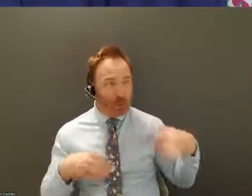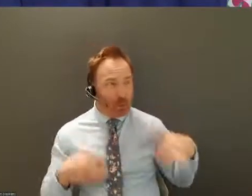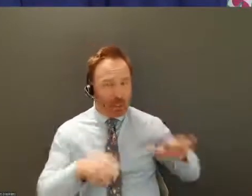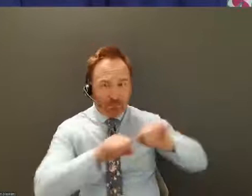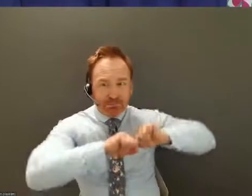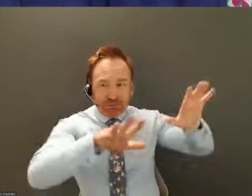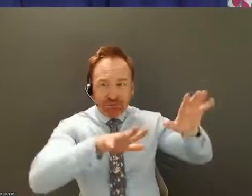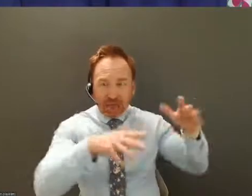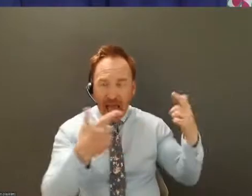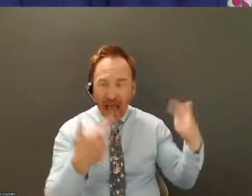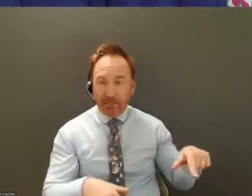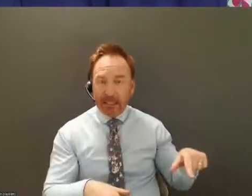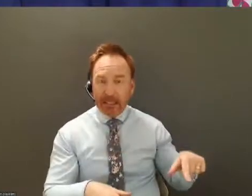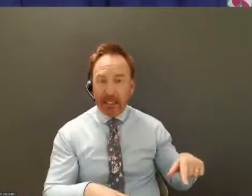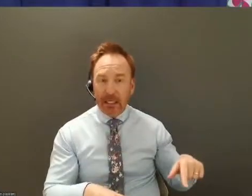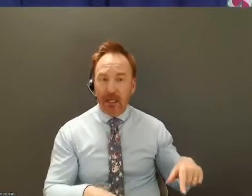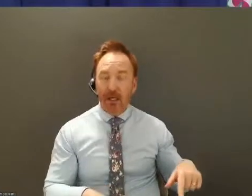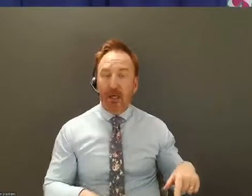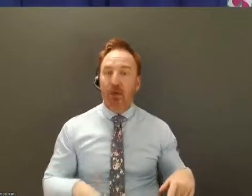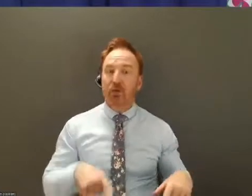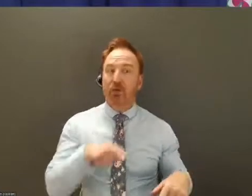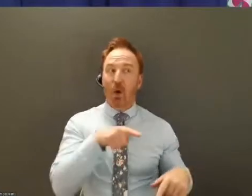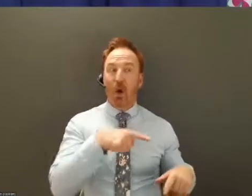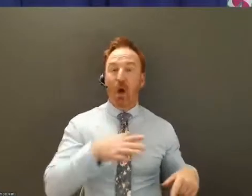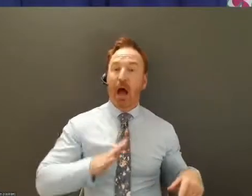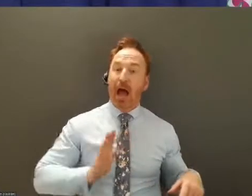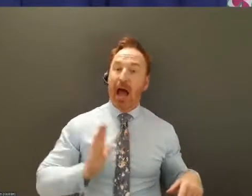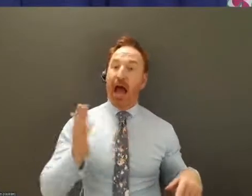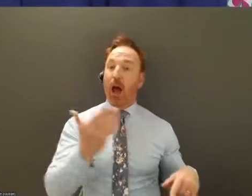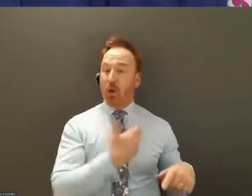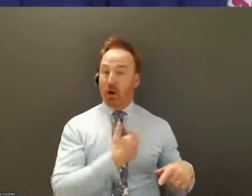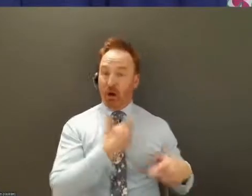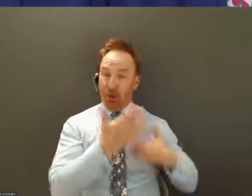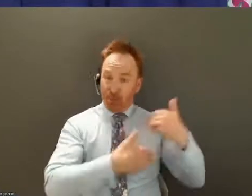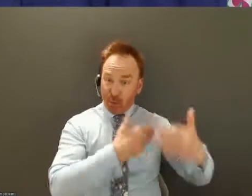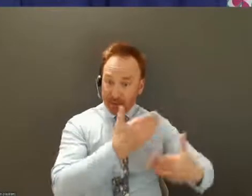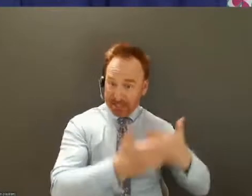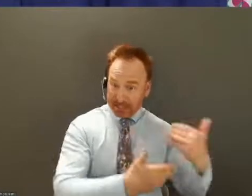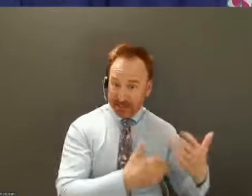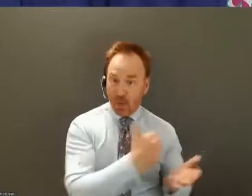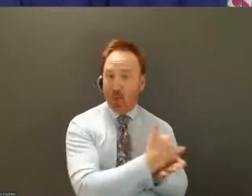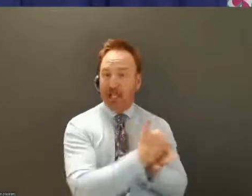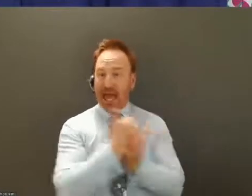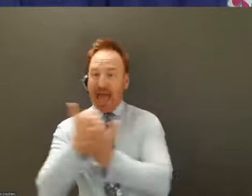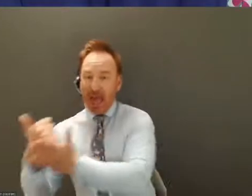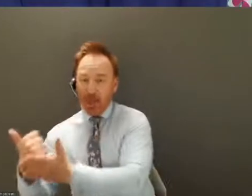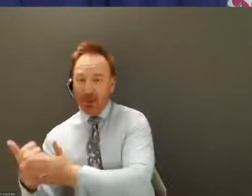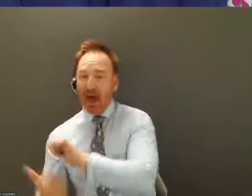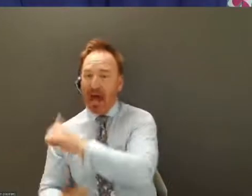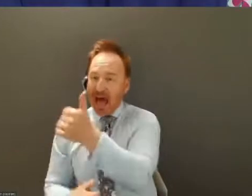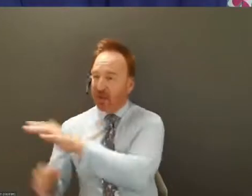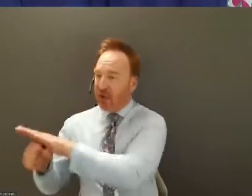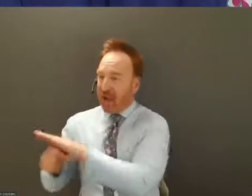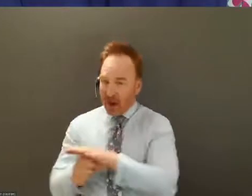I understand there's a fear over the anger mentally and the risk for infection, there is a risk